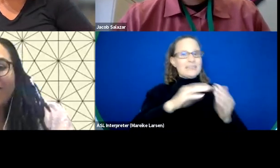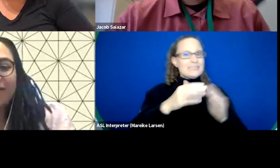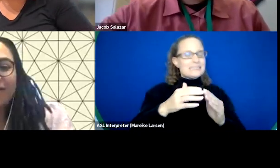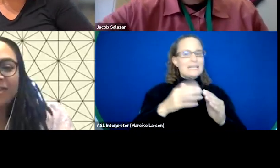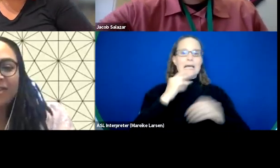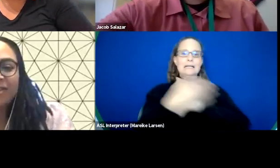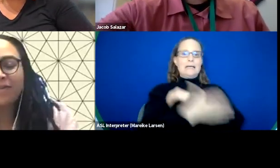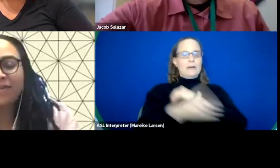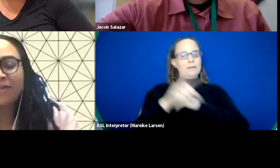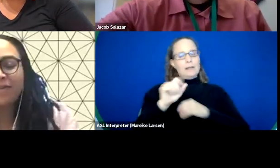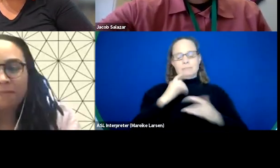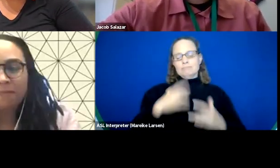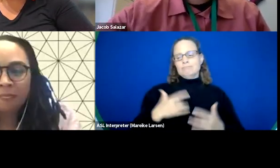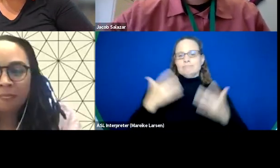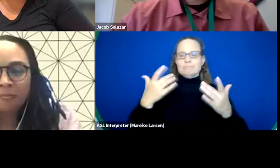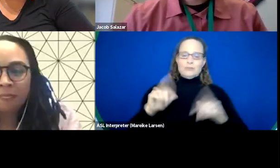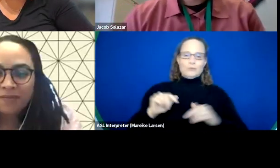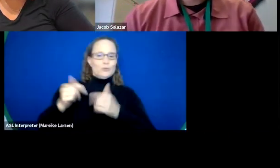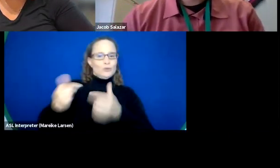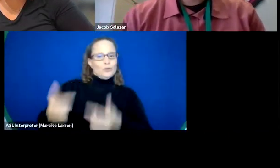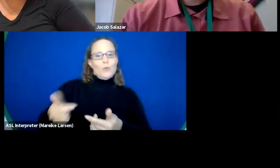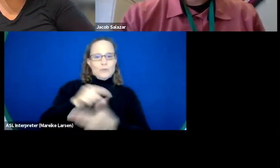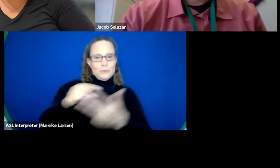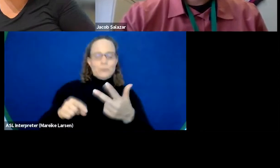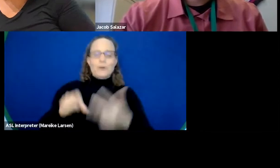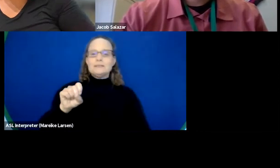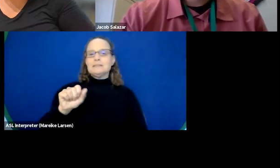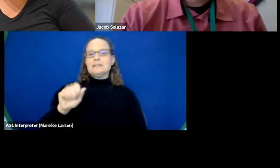So I'm so very pleased to turn it over now to Sabrina. So we have.